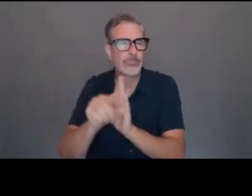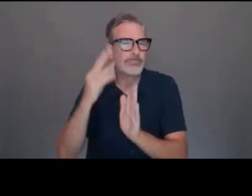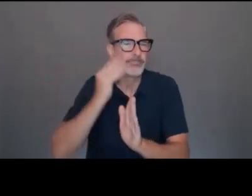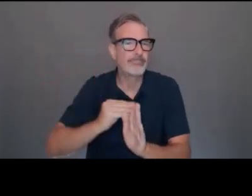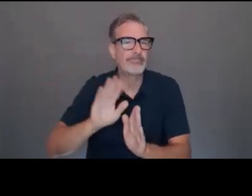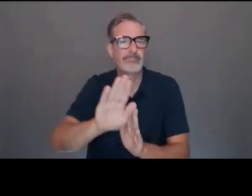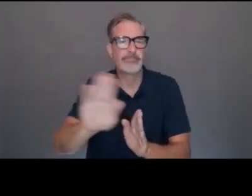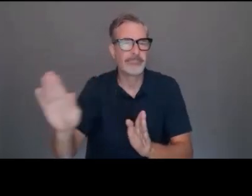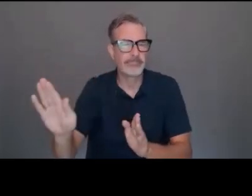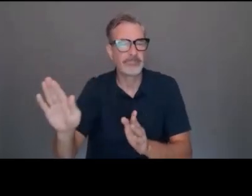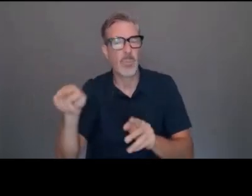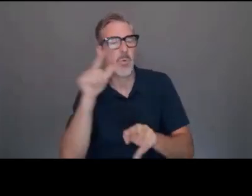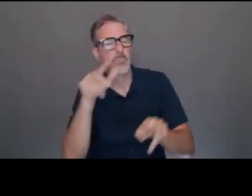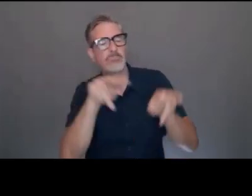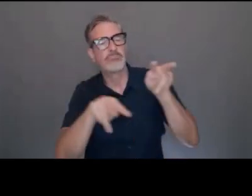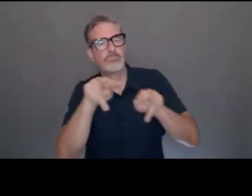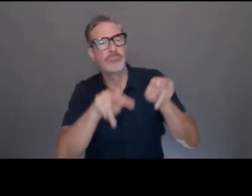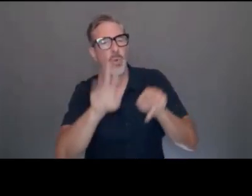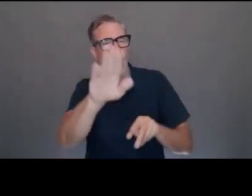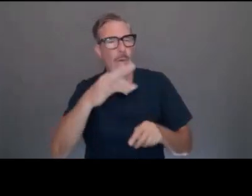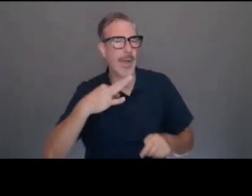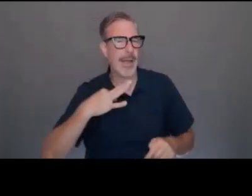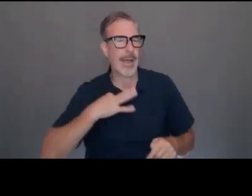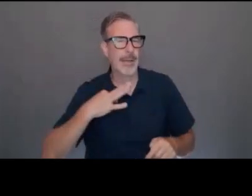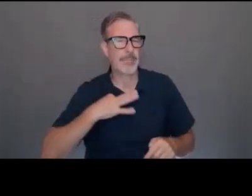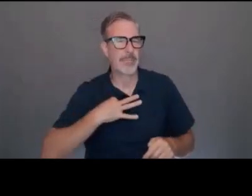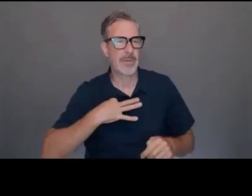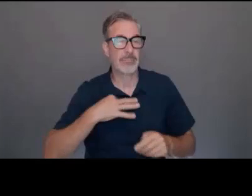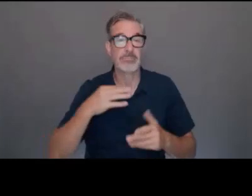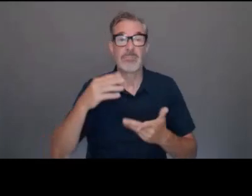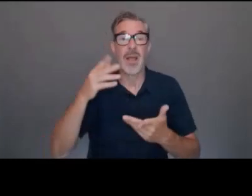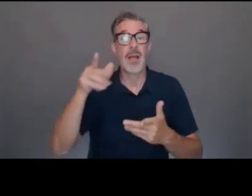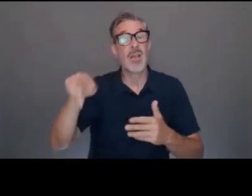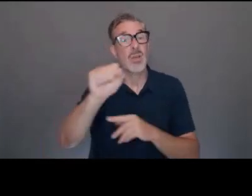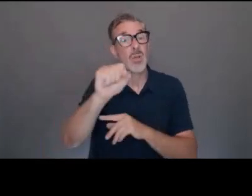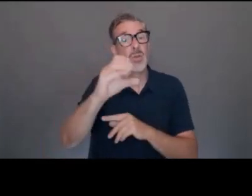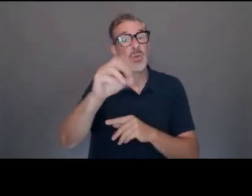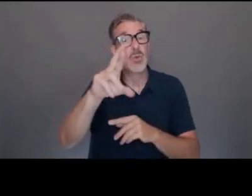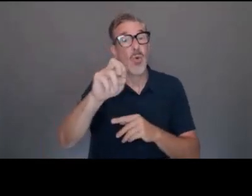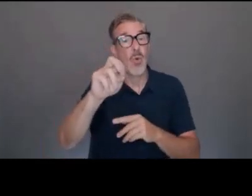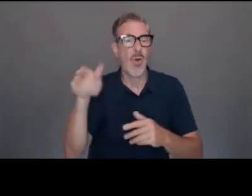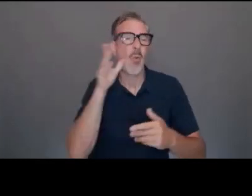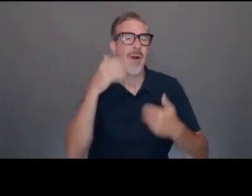criteria, and you must receive a minimum score in each category to be considered for a grant.